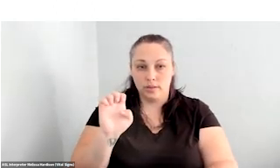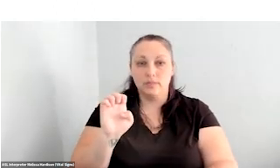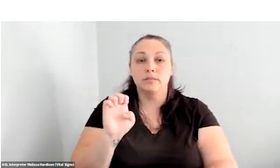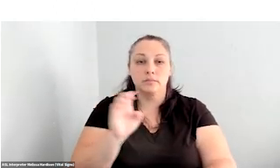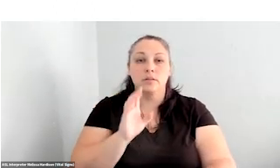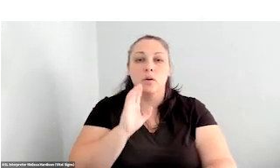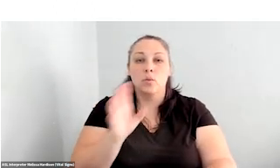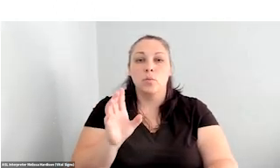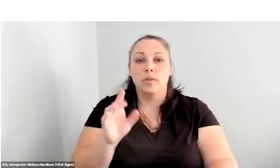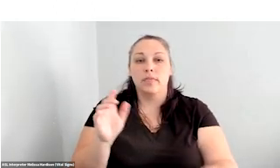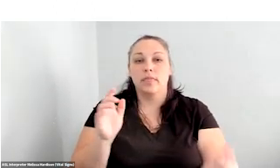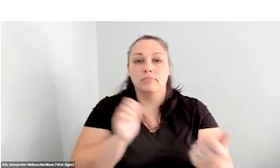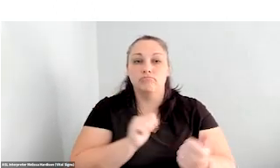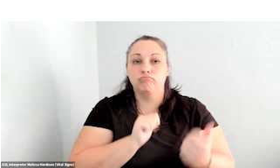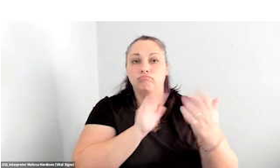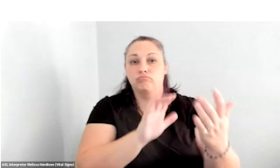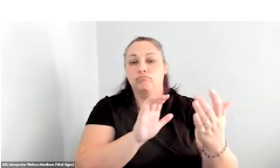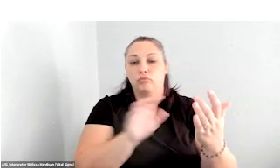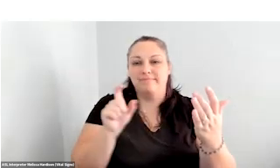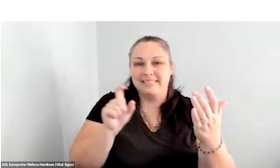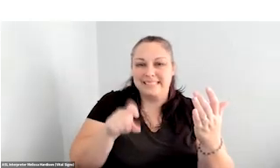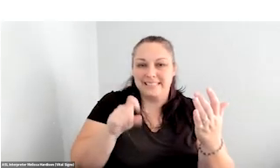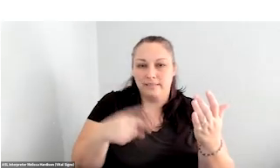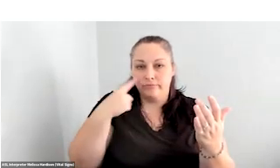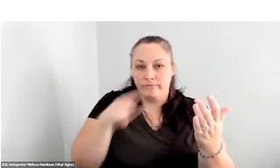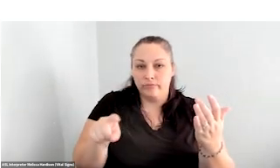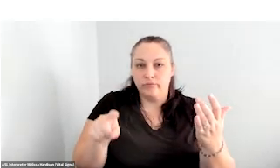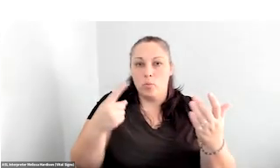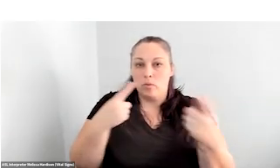This includes helping in support pre-service teachers, as well as helping people